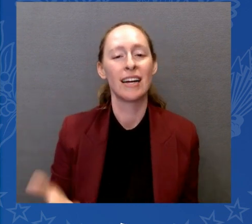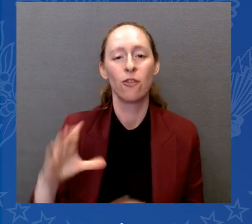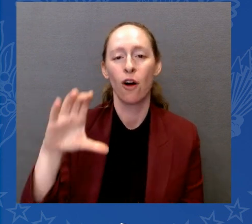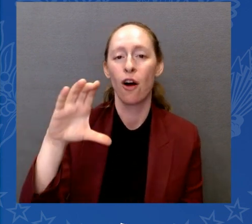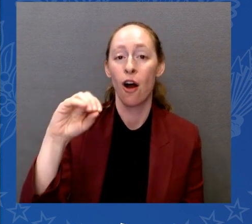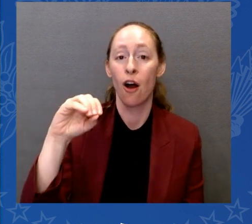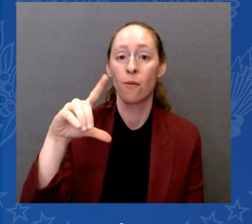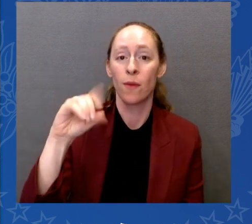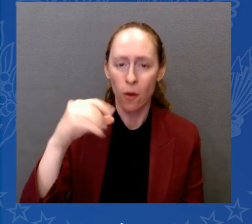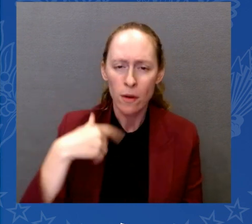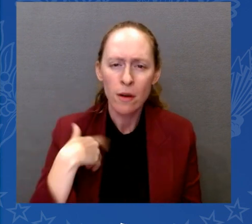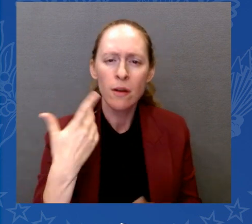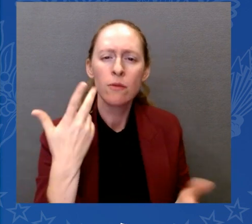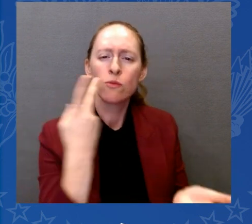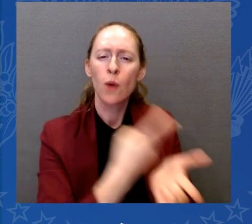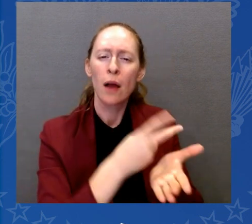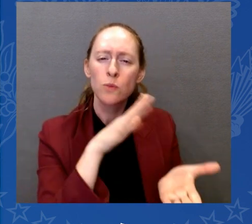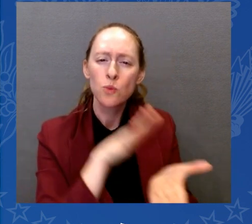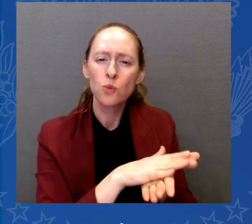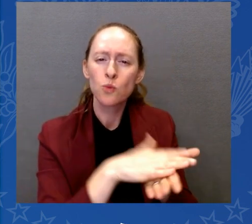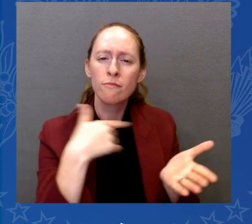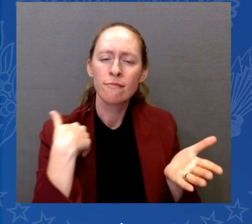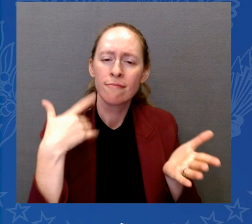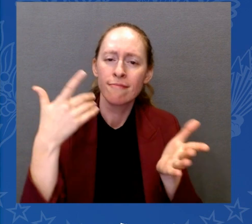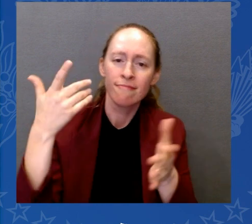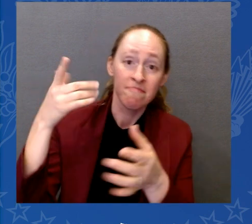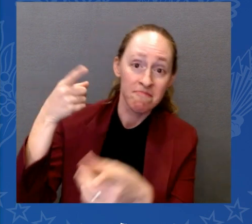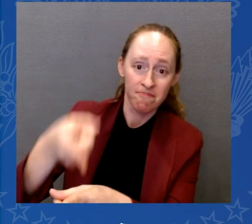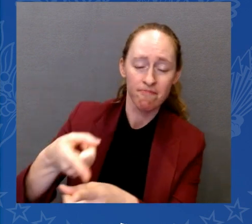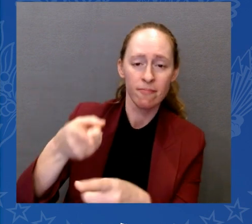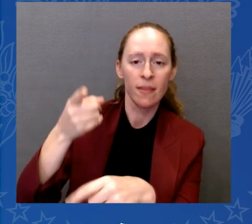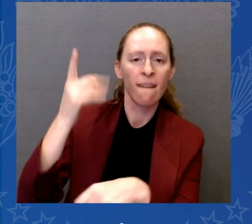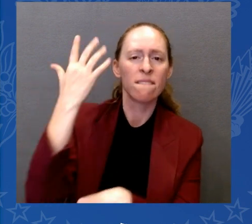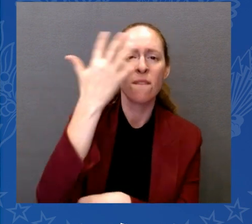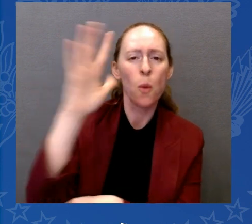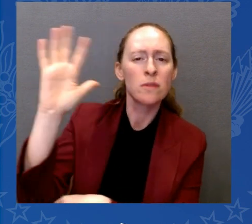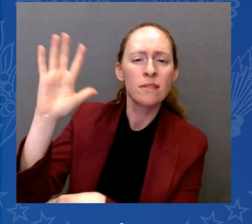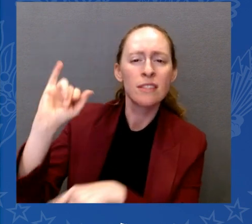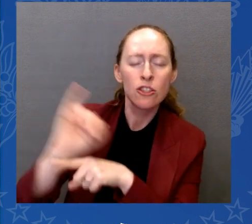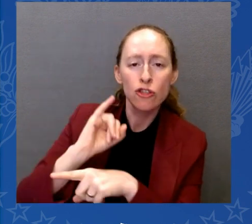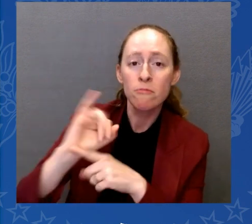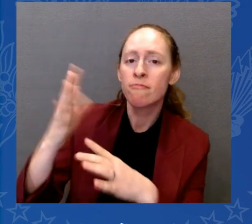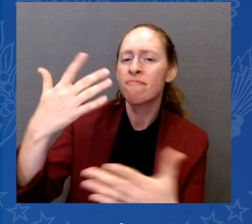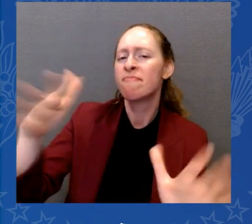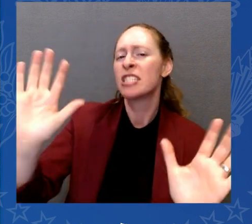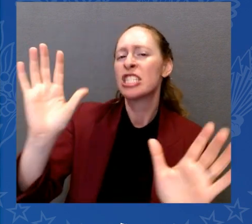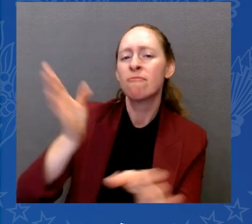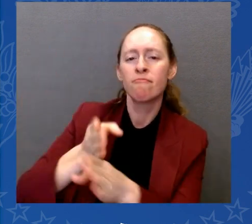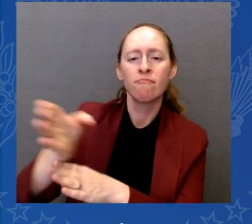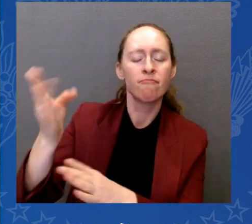So I joined on full time and for the next 31 years, I got to serve in some of the most amazing,